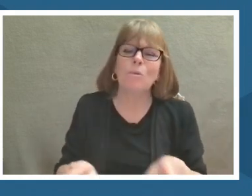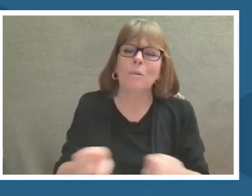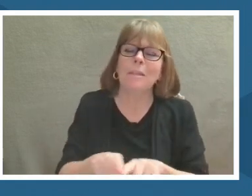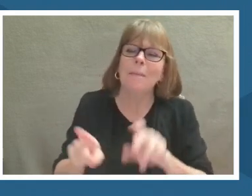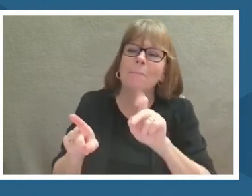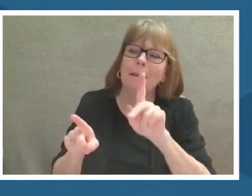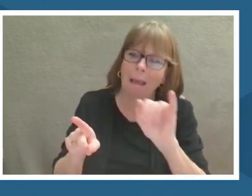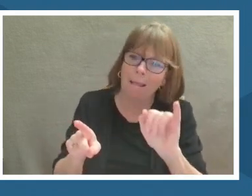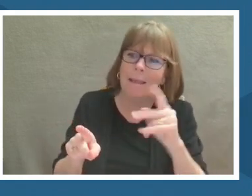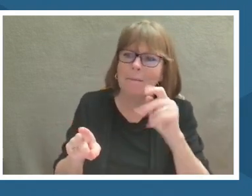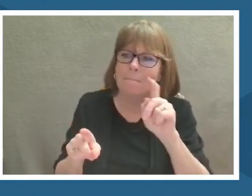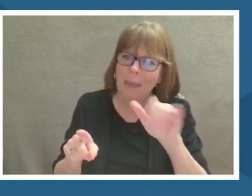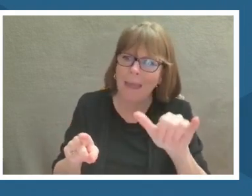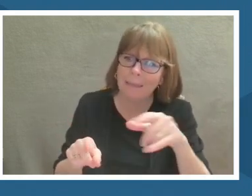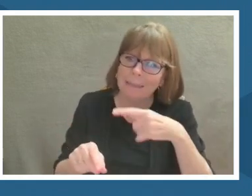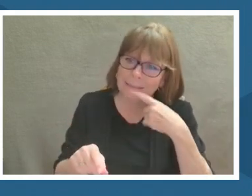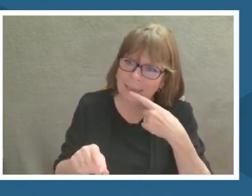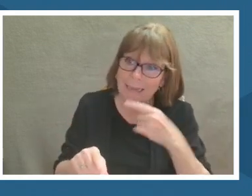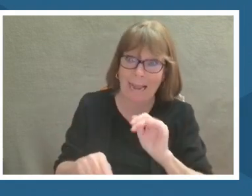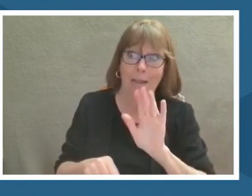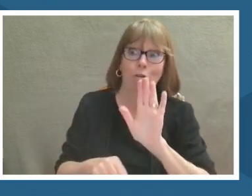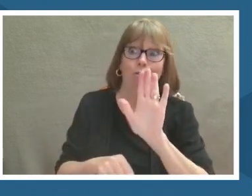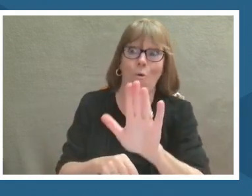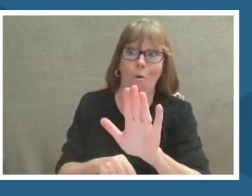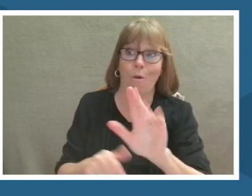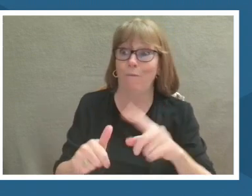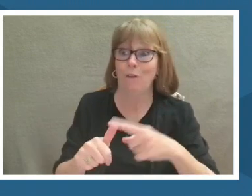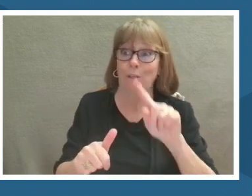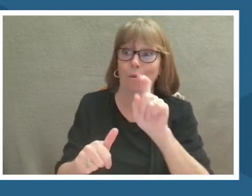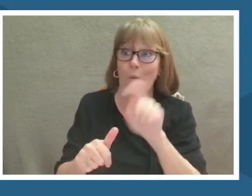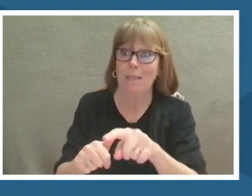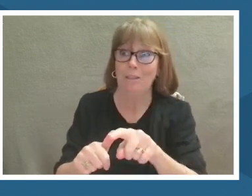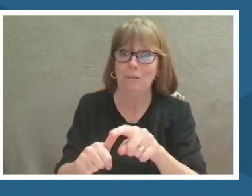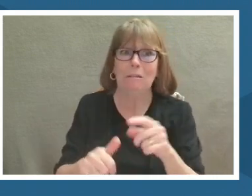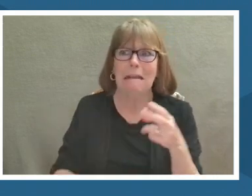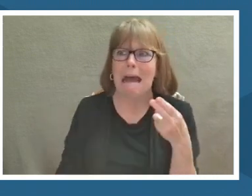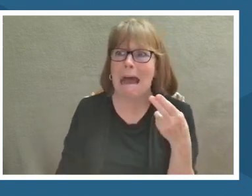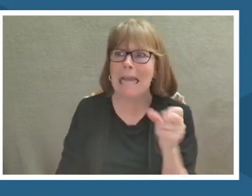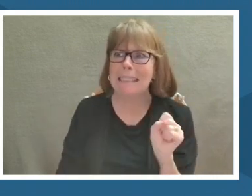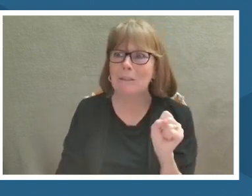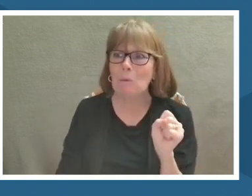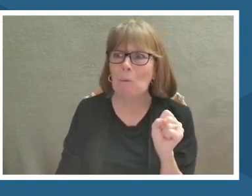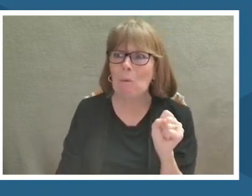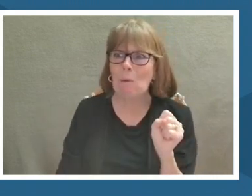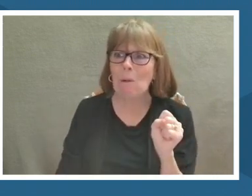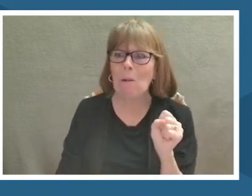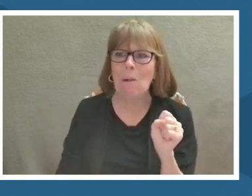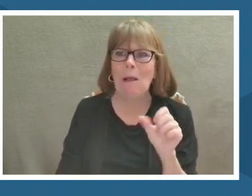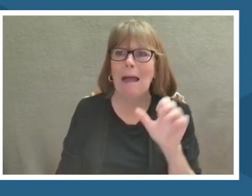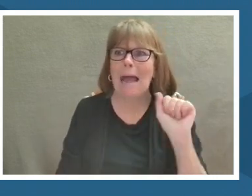and to go back to your first question about high school like how do you integrate this into a high school ap